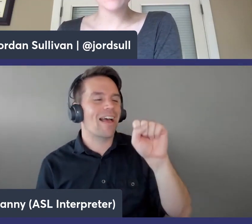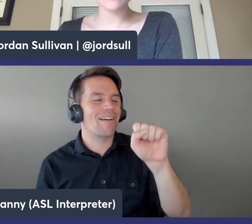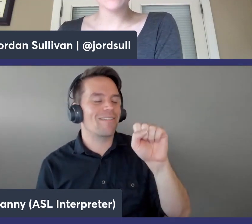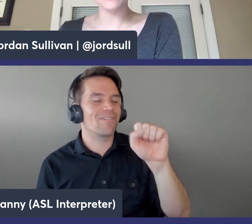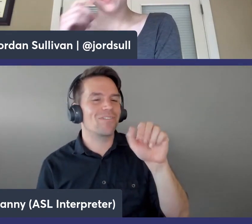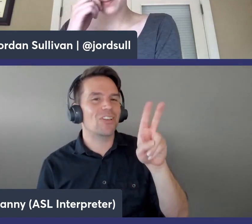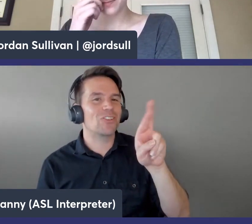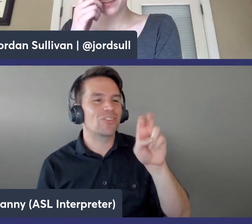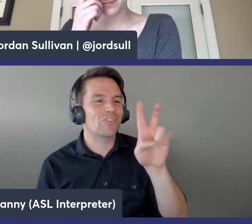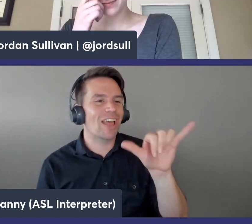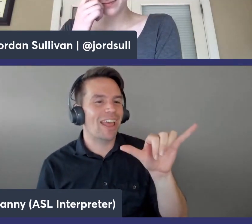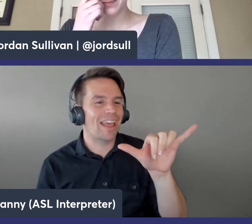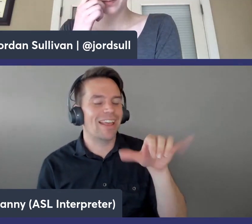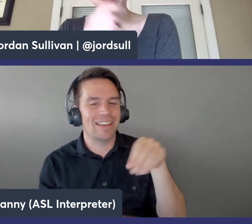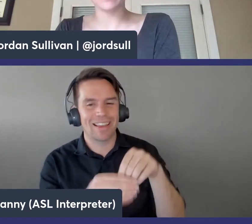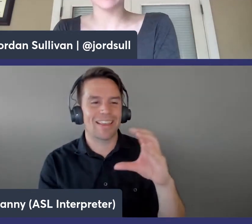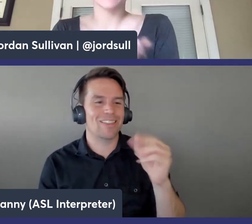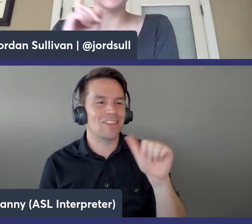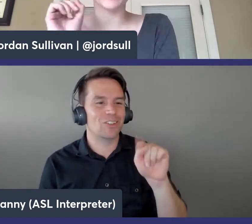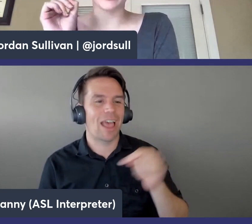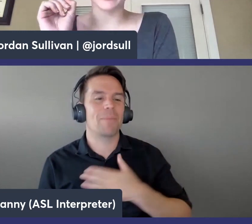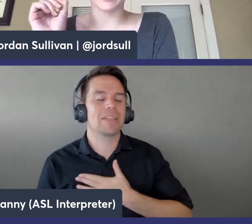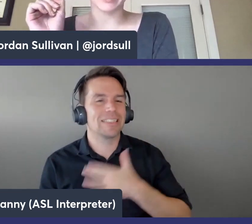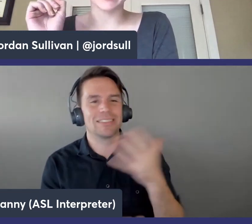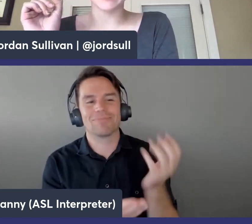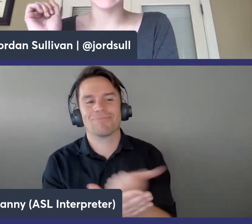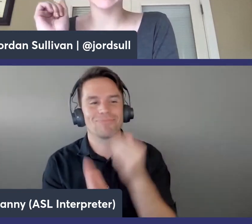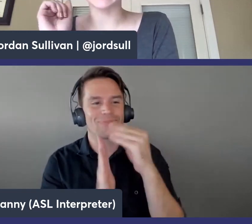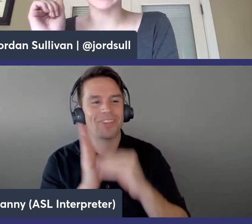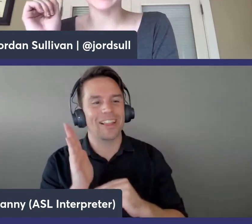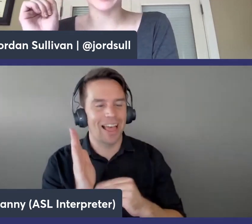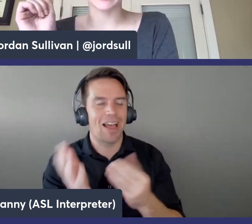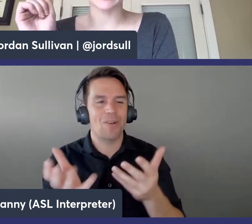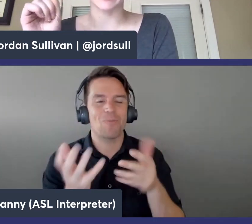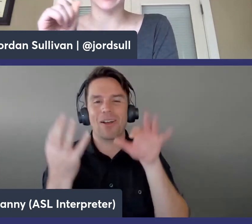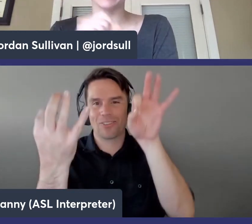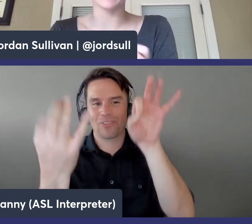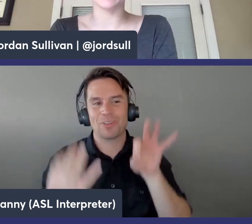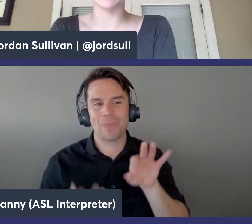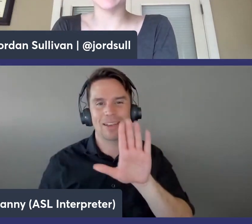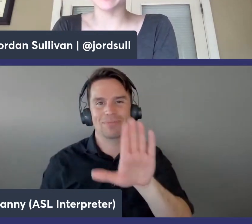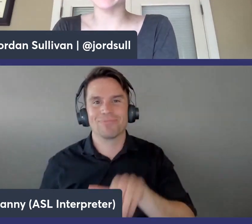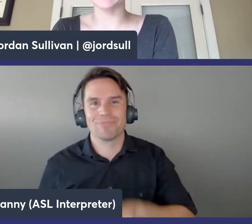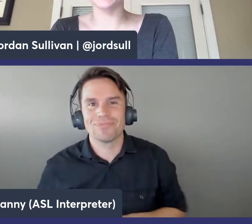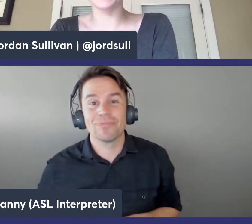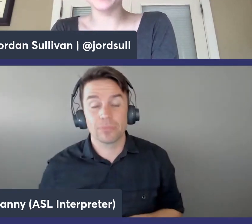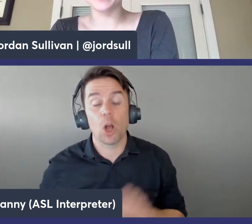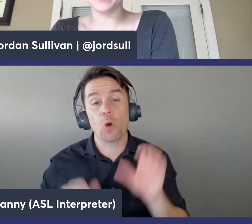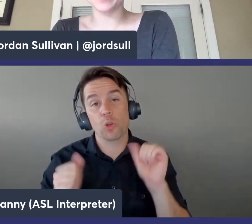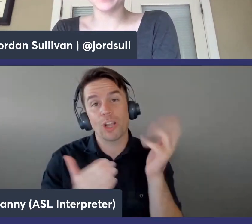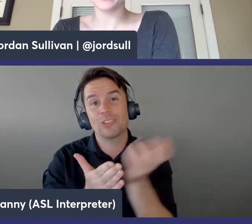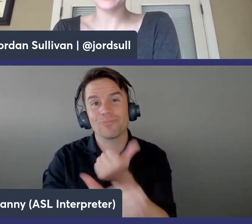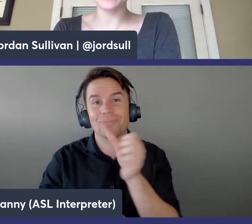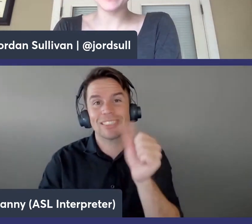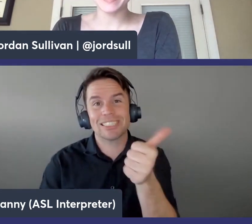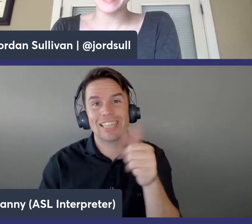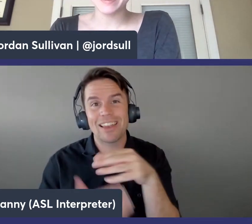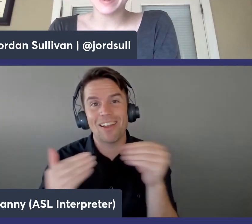We wanna hear your feedback. You can also get a $10 gift card. Oh yes, that's- - Oo, nice. Huge. - Yeah,